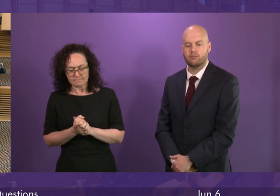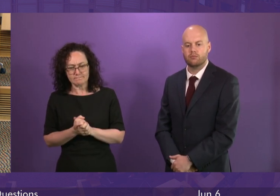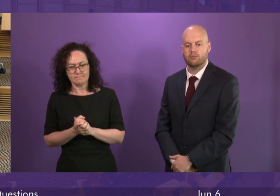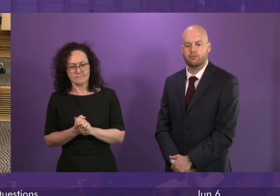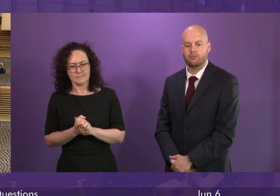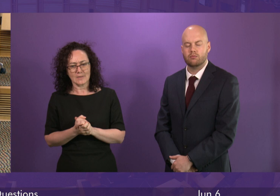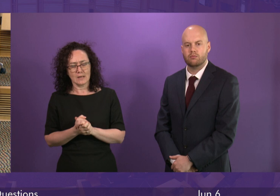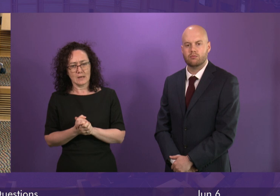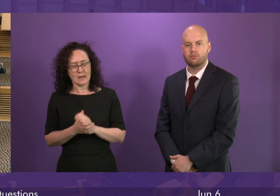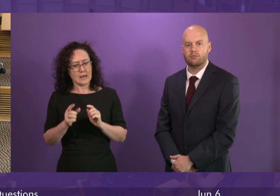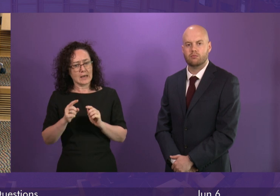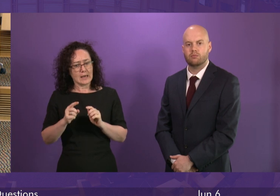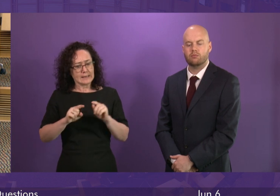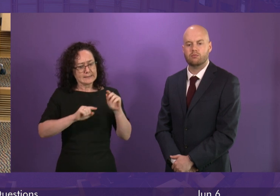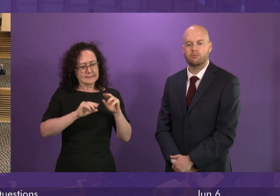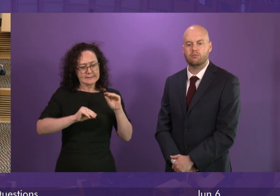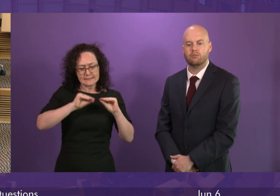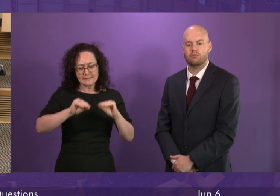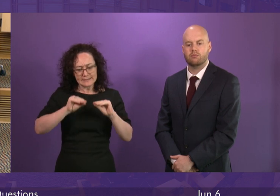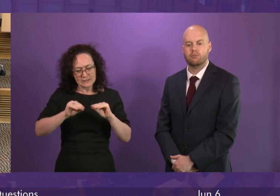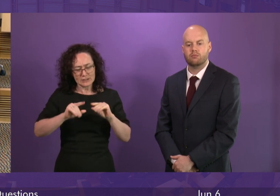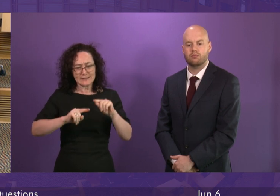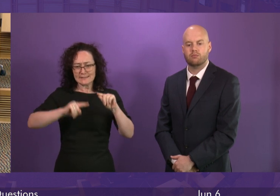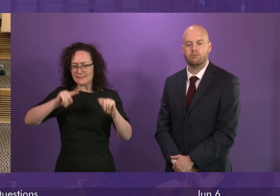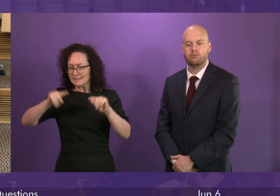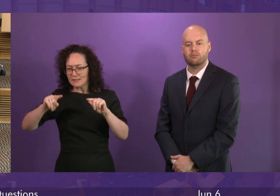teaching has been a feature of the education system in Scotland for many years. It was